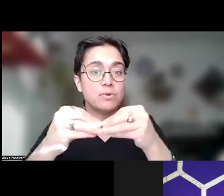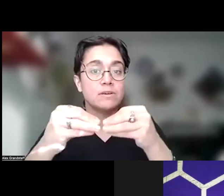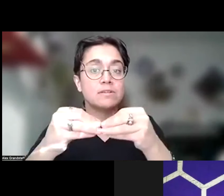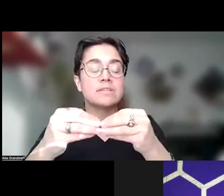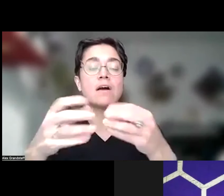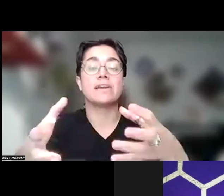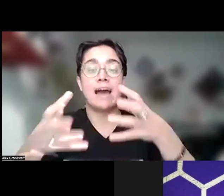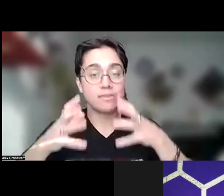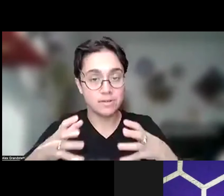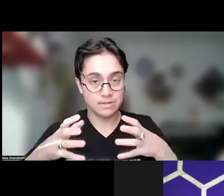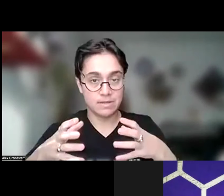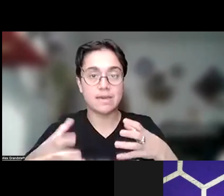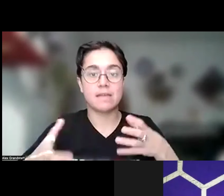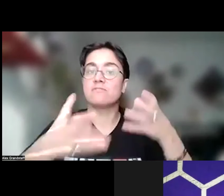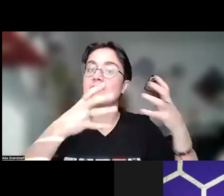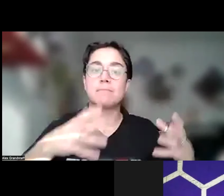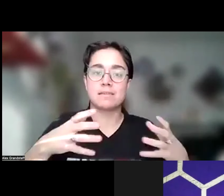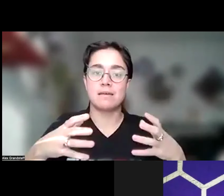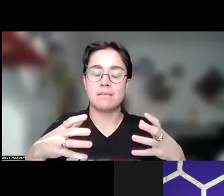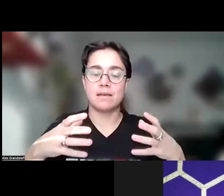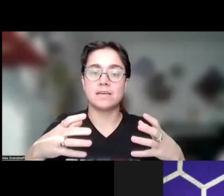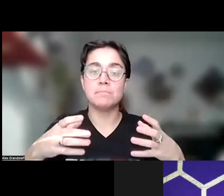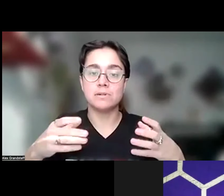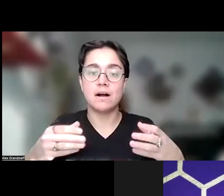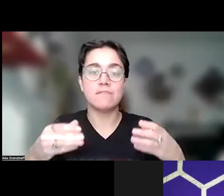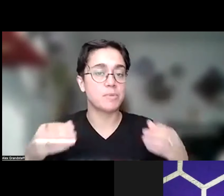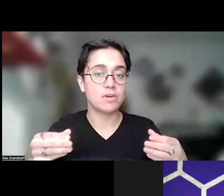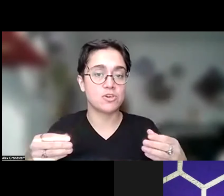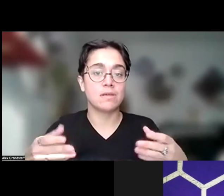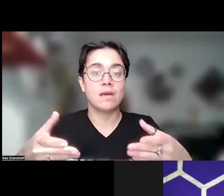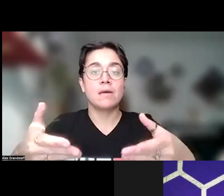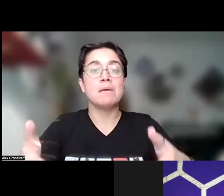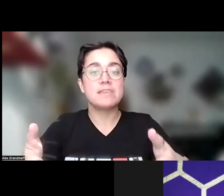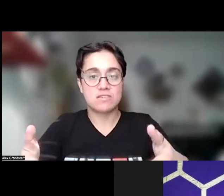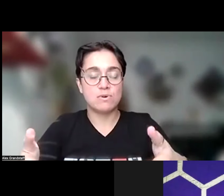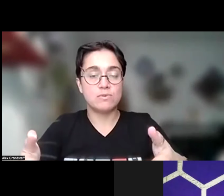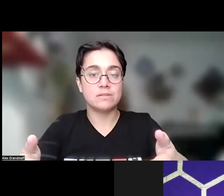Building risk reduction there. Maybe testimonials are gathered.